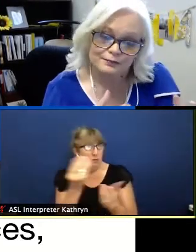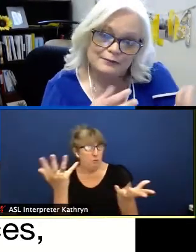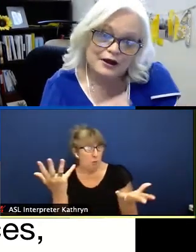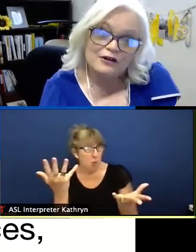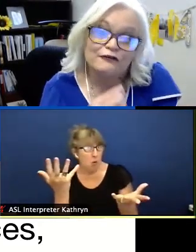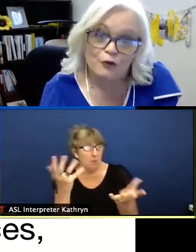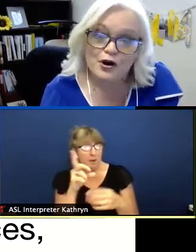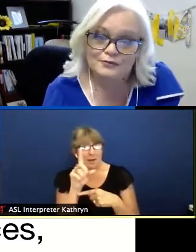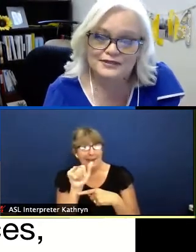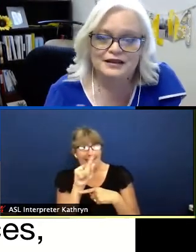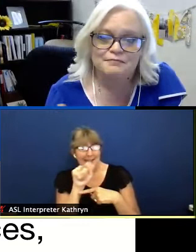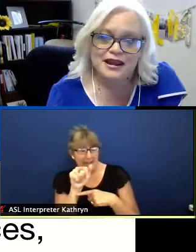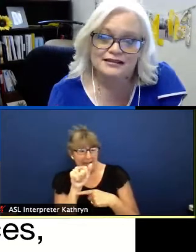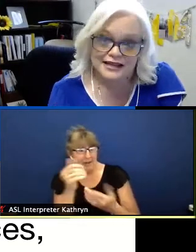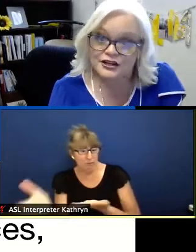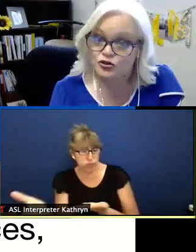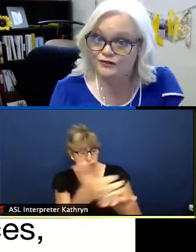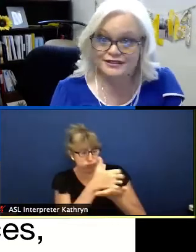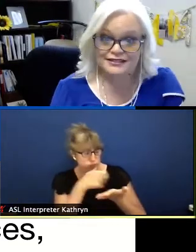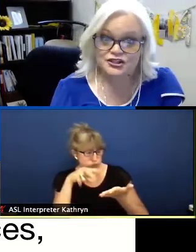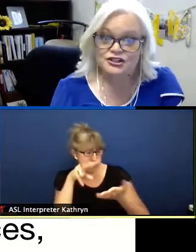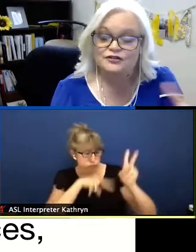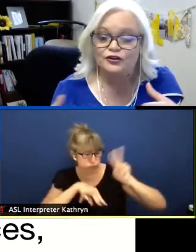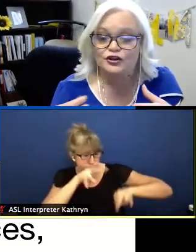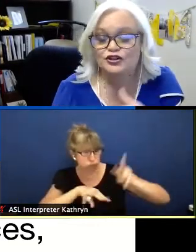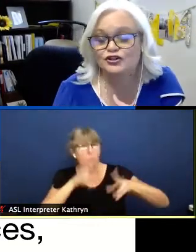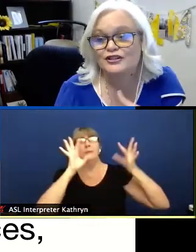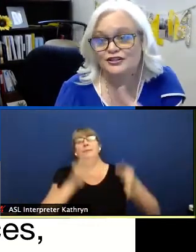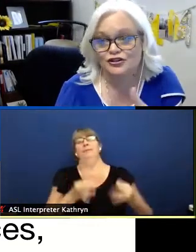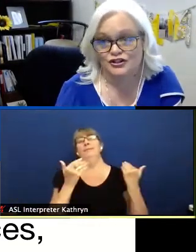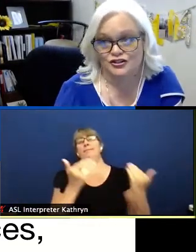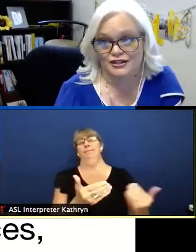better informed and make data driven decisions for your students in your district.